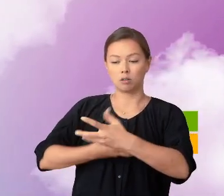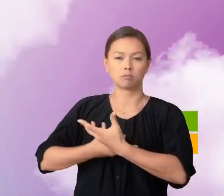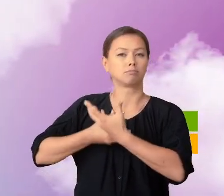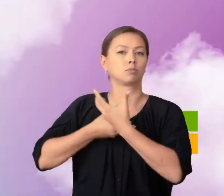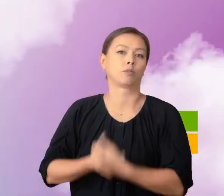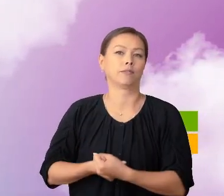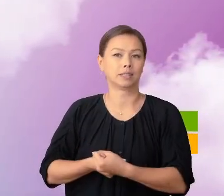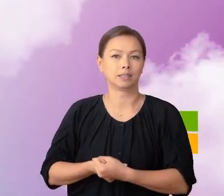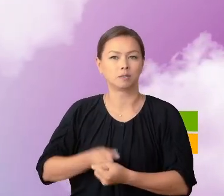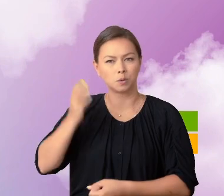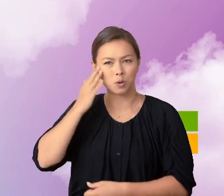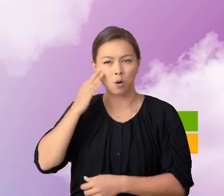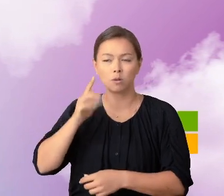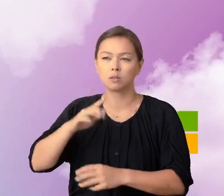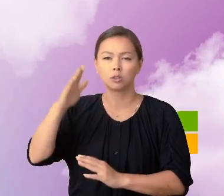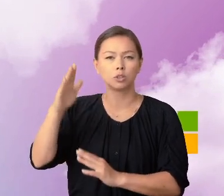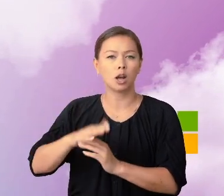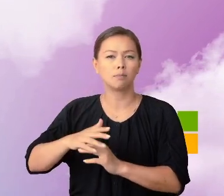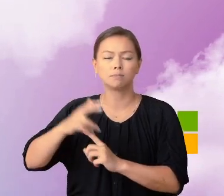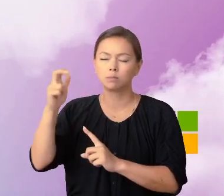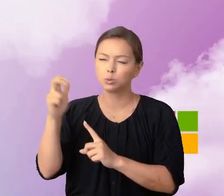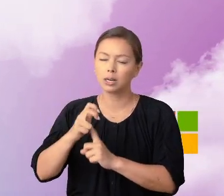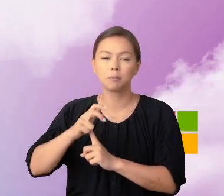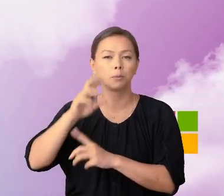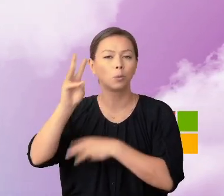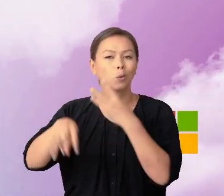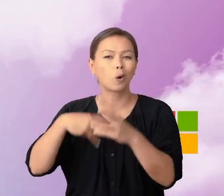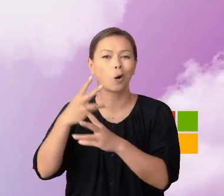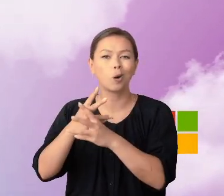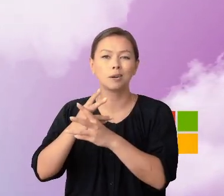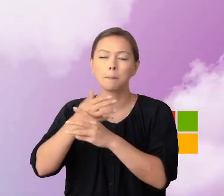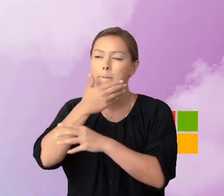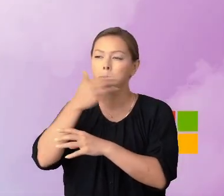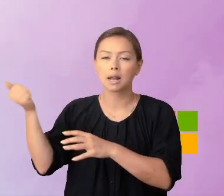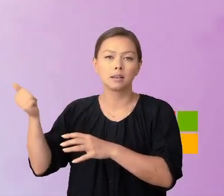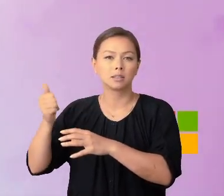backed by robust world-class cloud security measures from Microsoft.